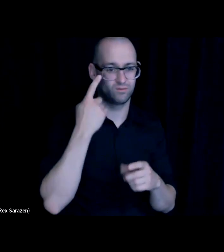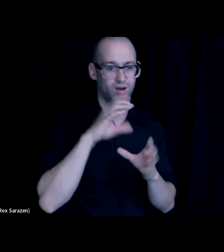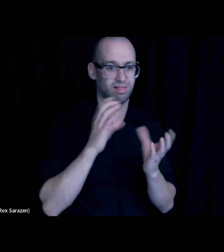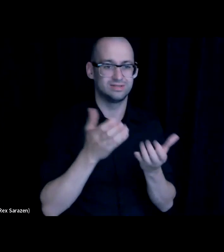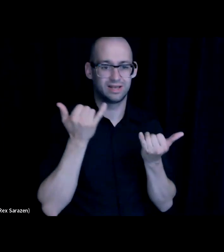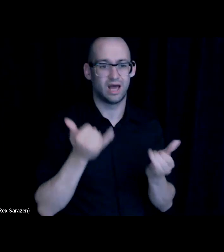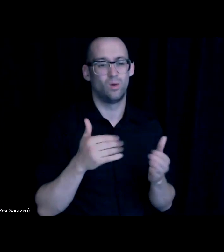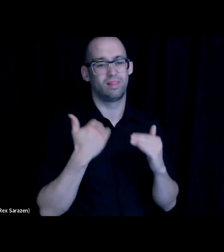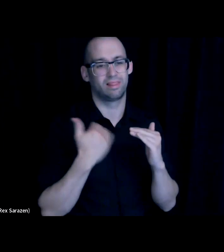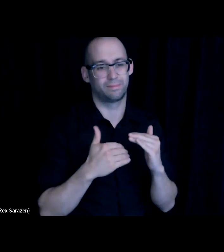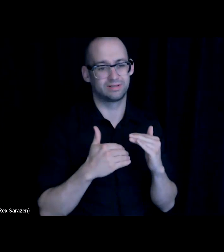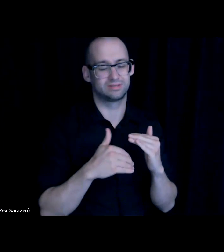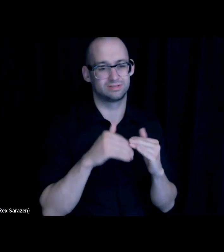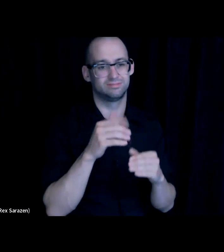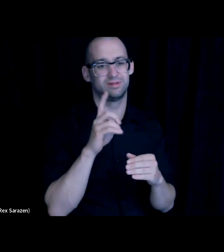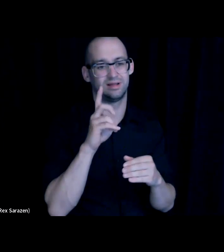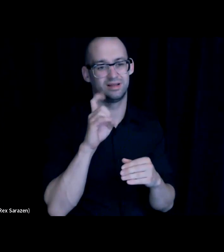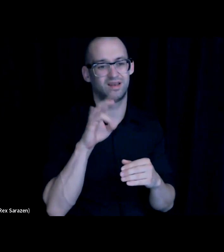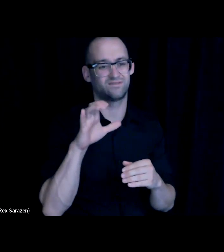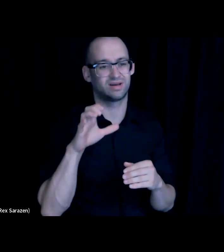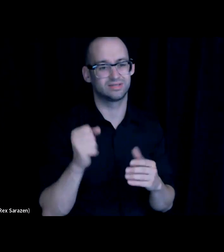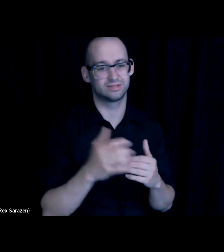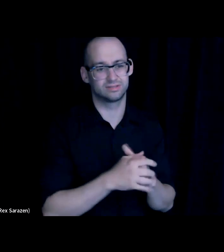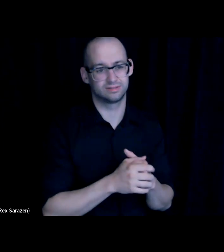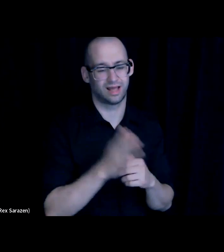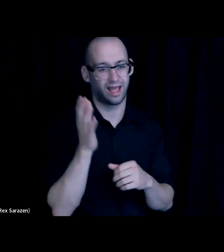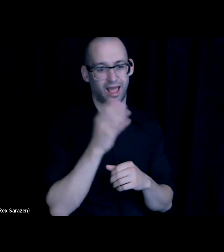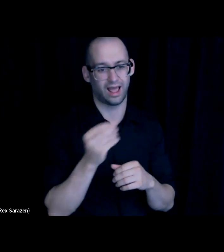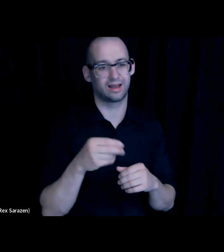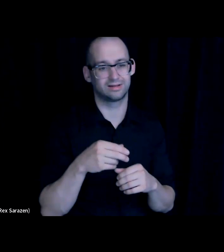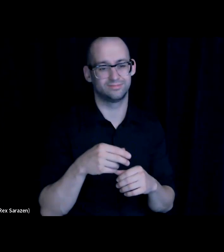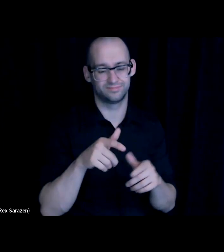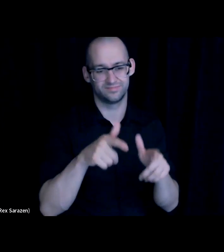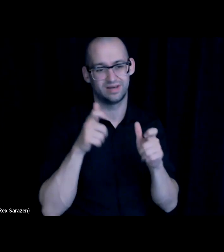as far as devices are concerned along with the broadband and access to the Internet,